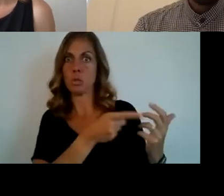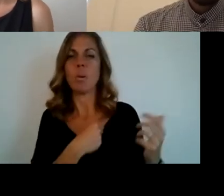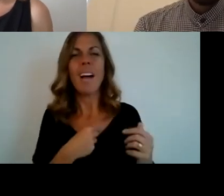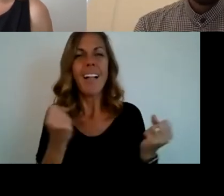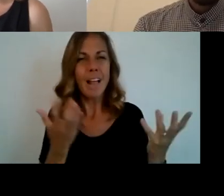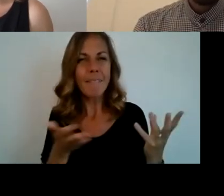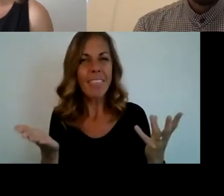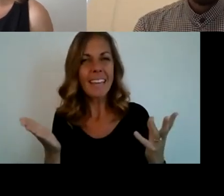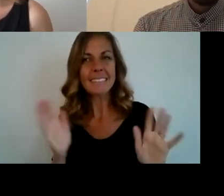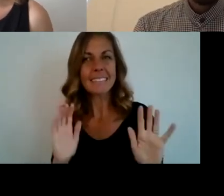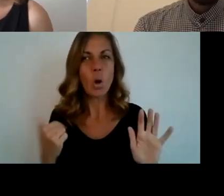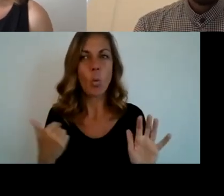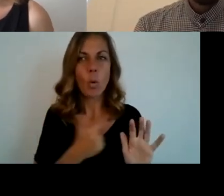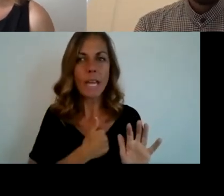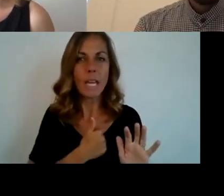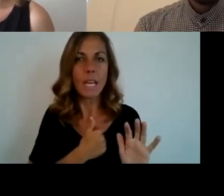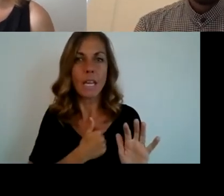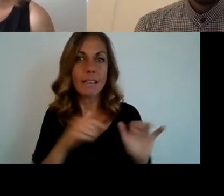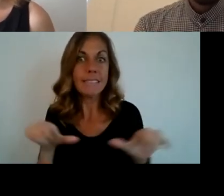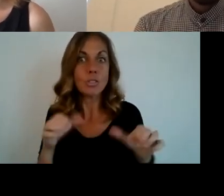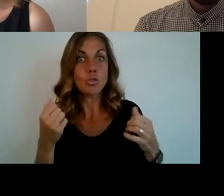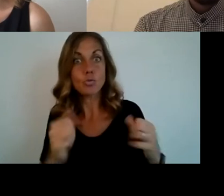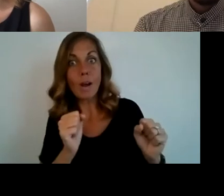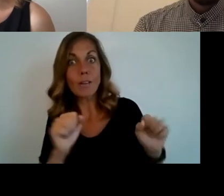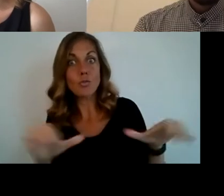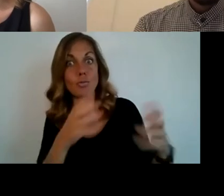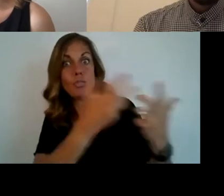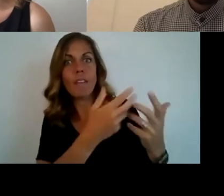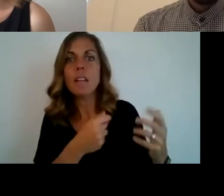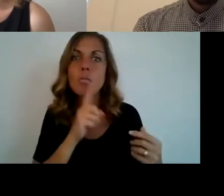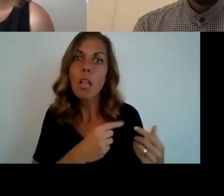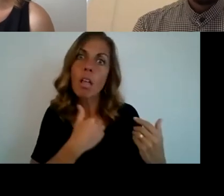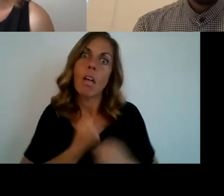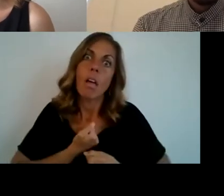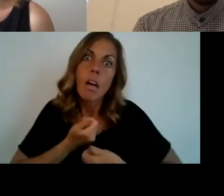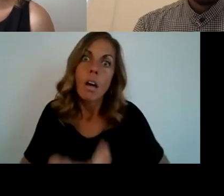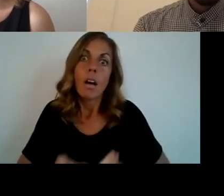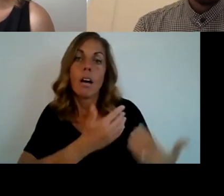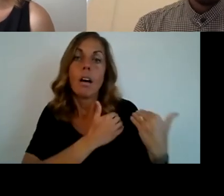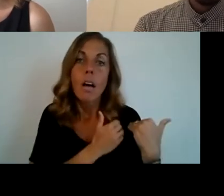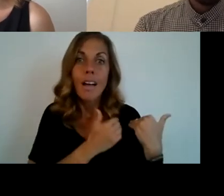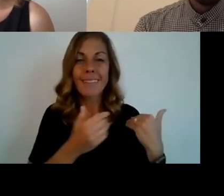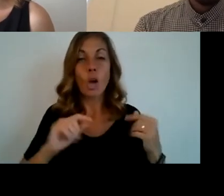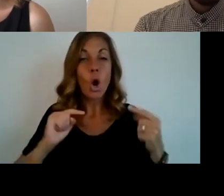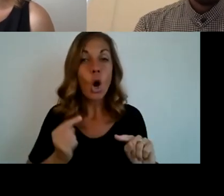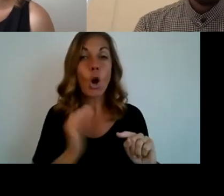that weren't built by and for us. It's been exhausting. Hurt our productivity, our engagement,